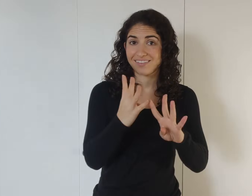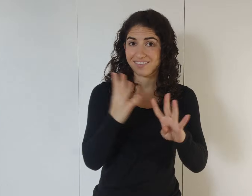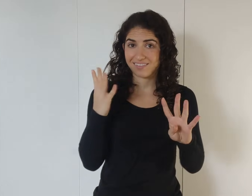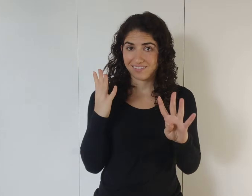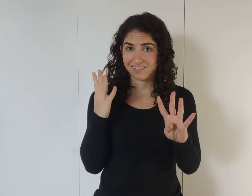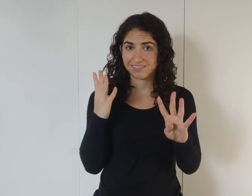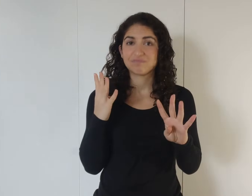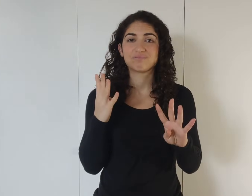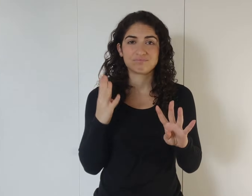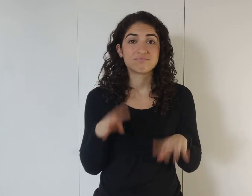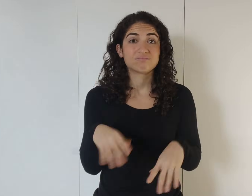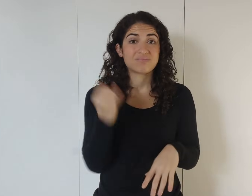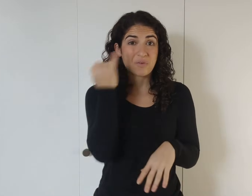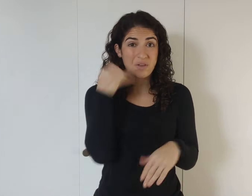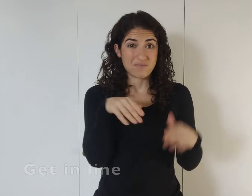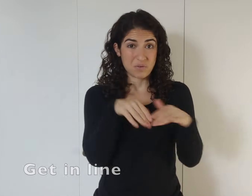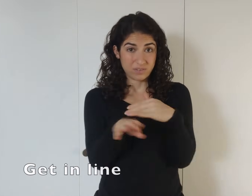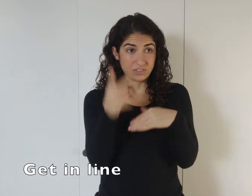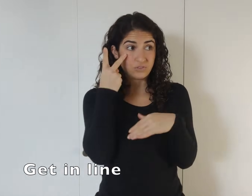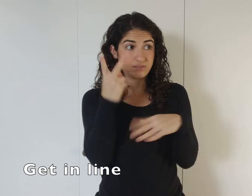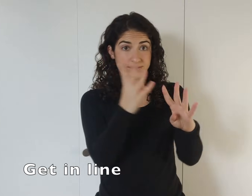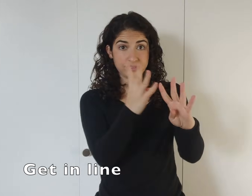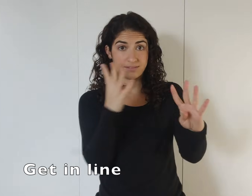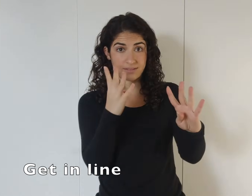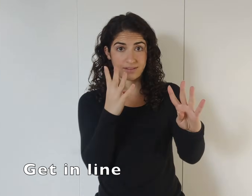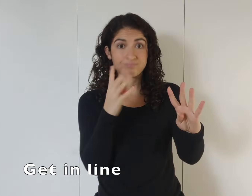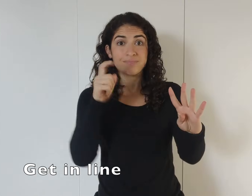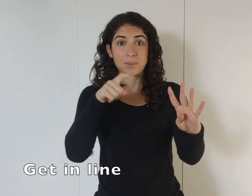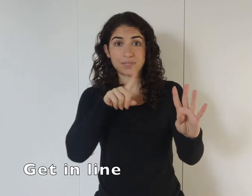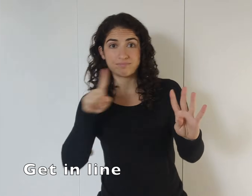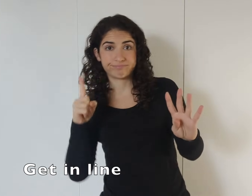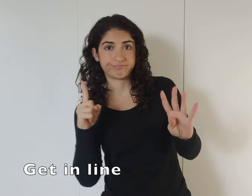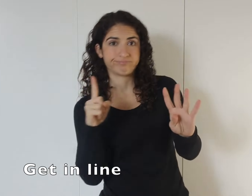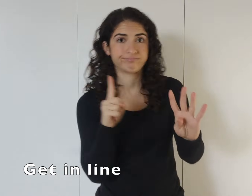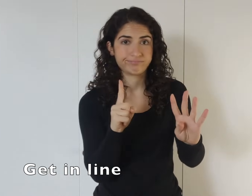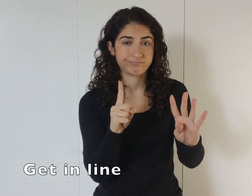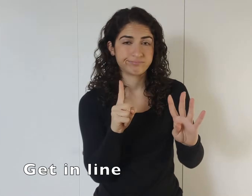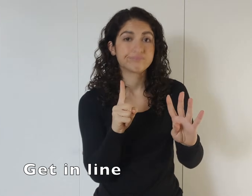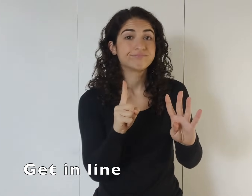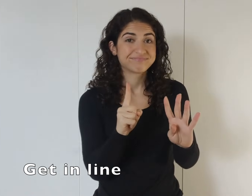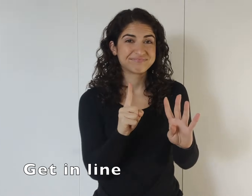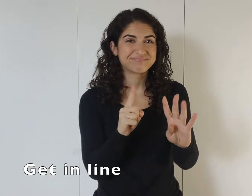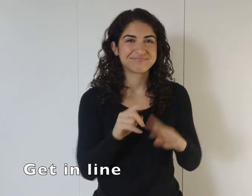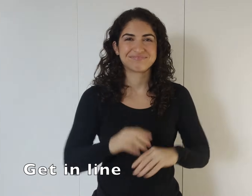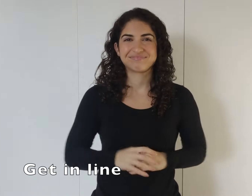LINE. If you enter and you see a line of people, you have to "get in line".